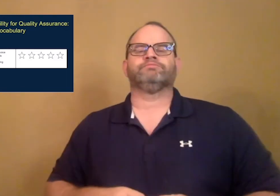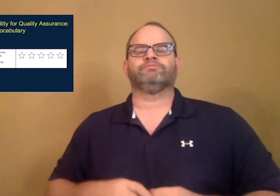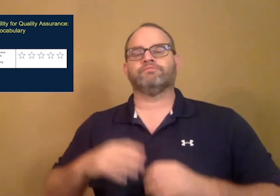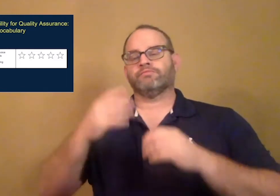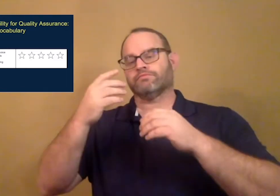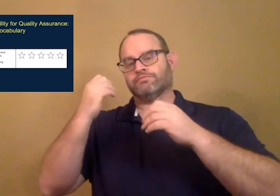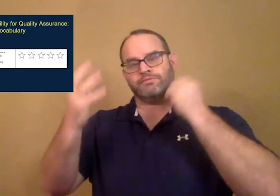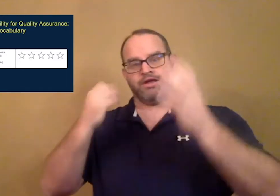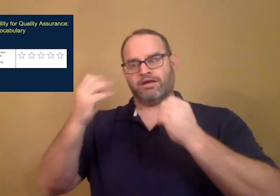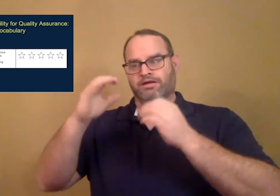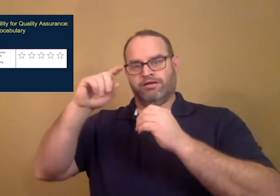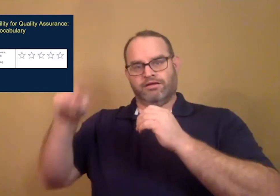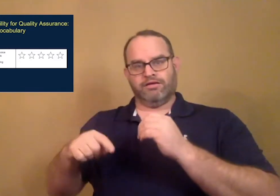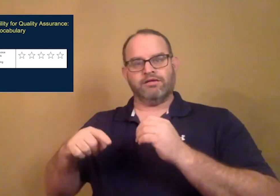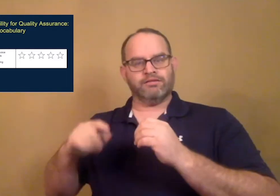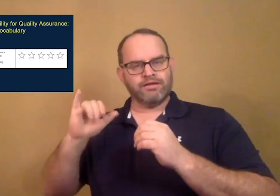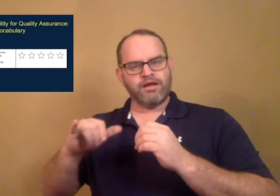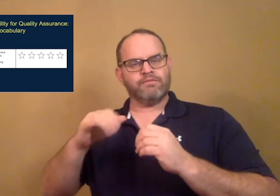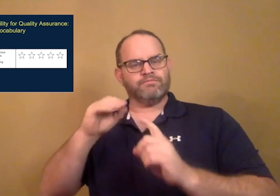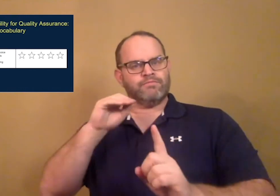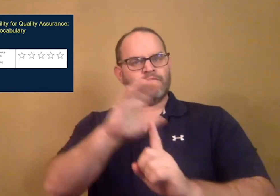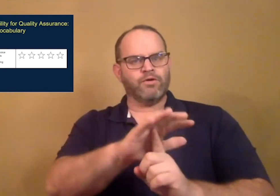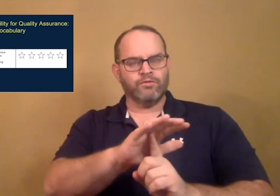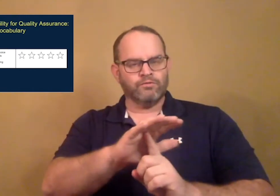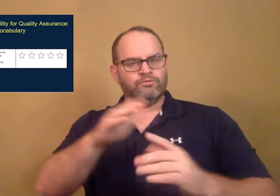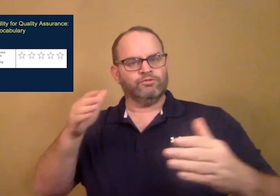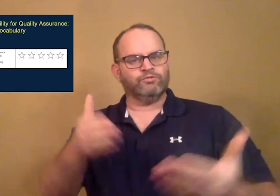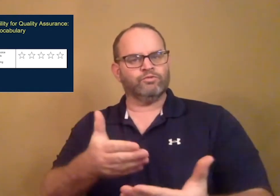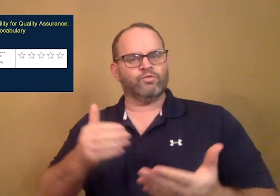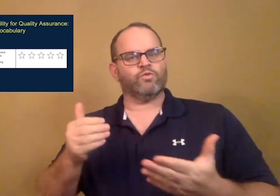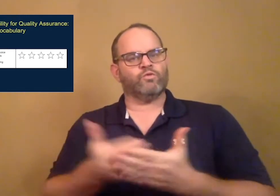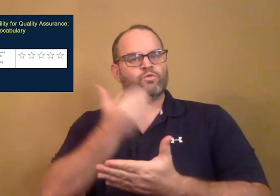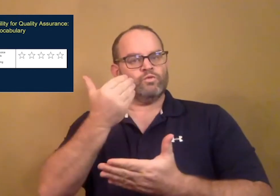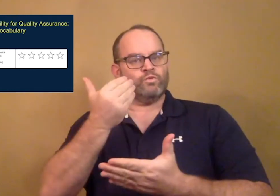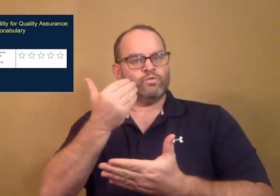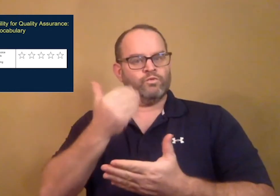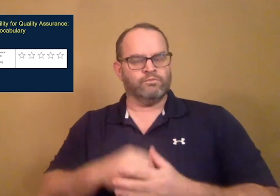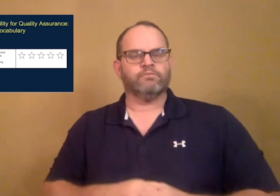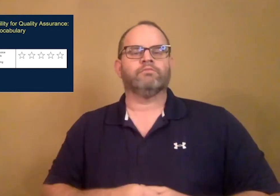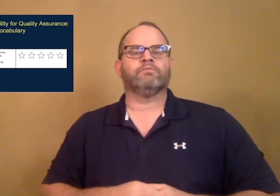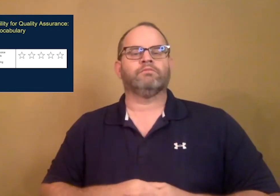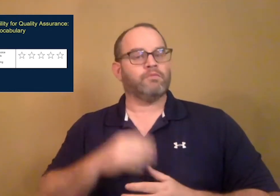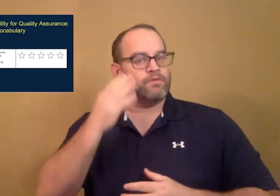In addition, there are some new target signed vocabulary in the story.